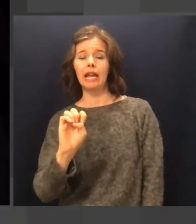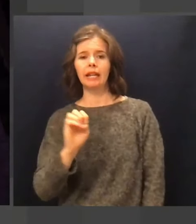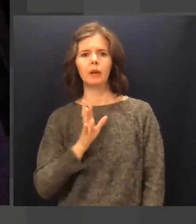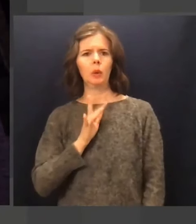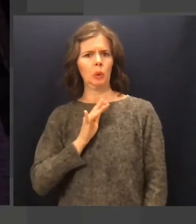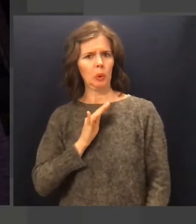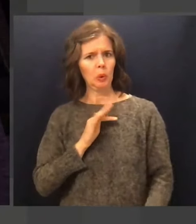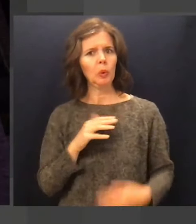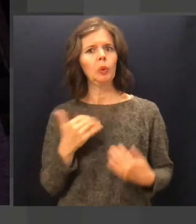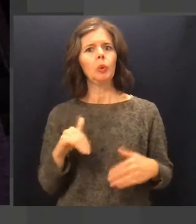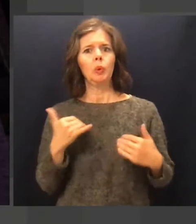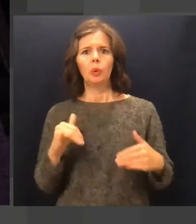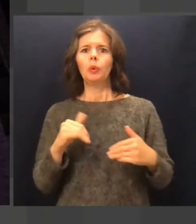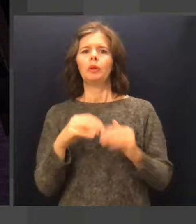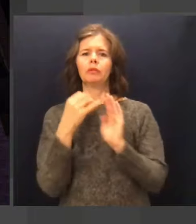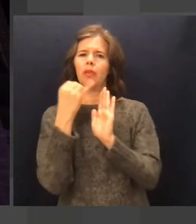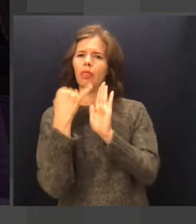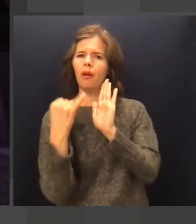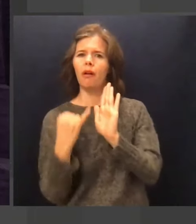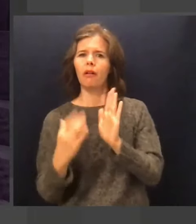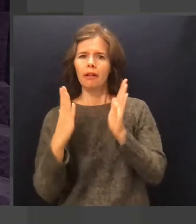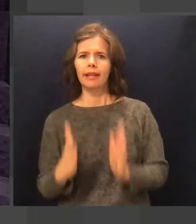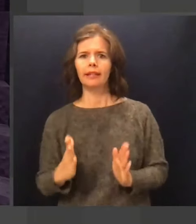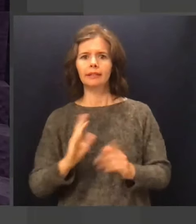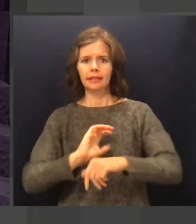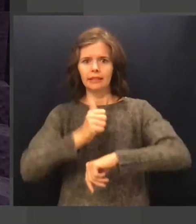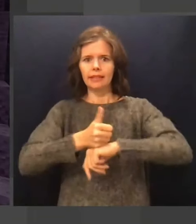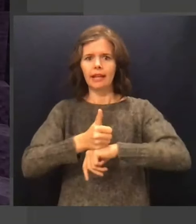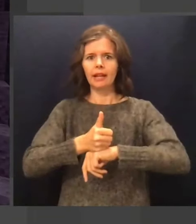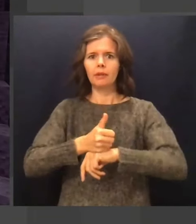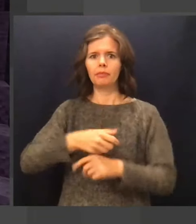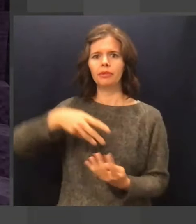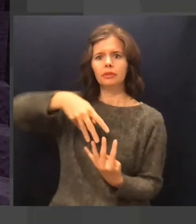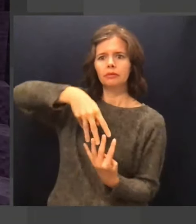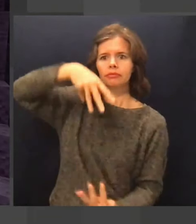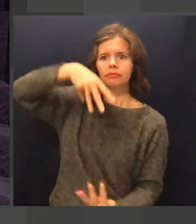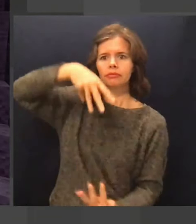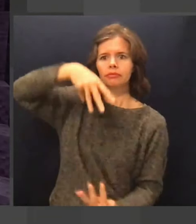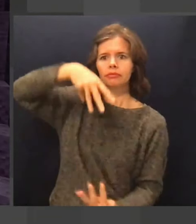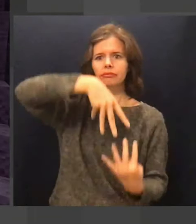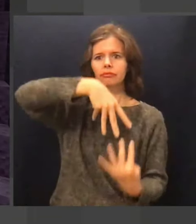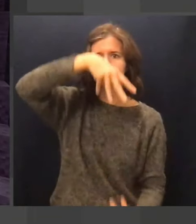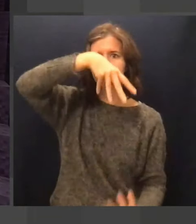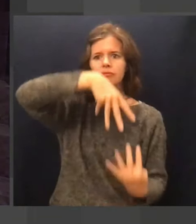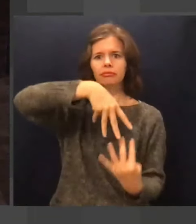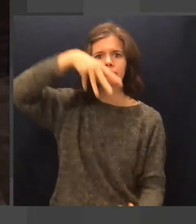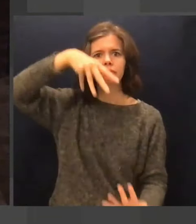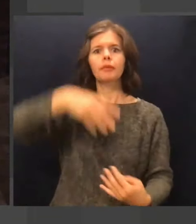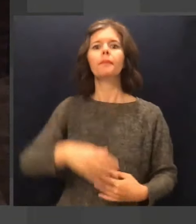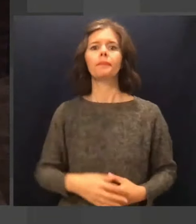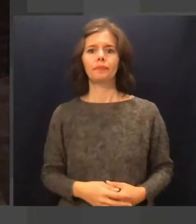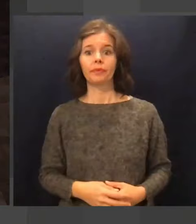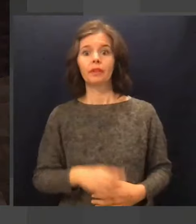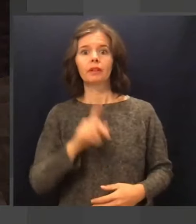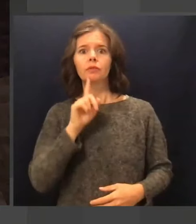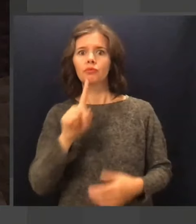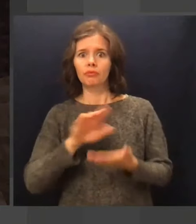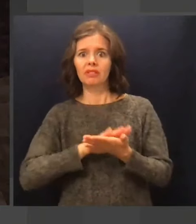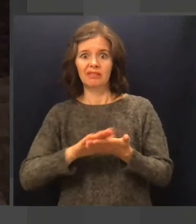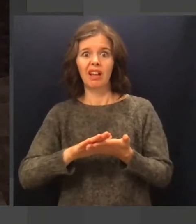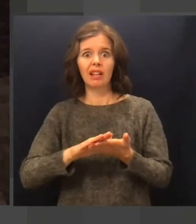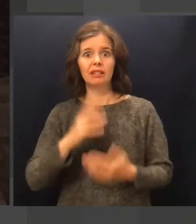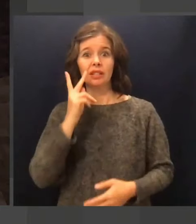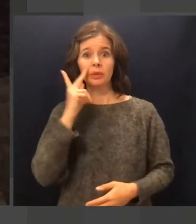BUT THE WAY THE ARTIST PUT IT IN